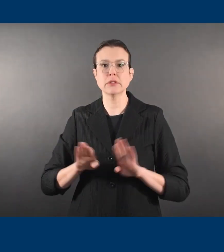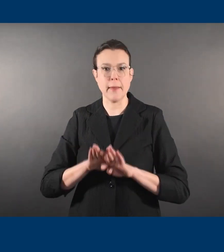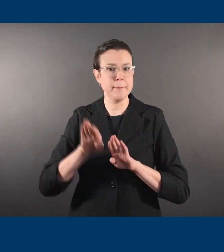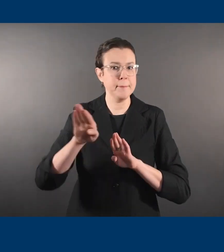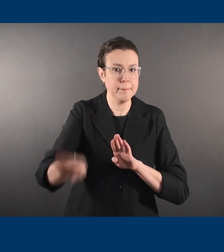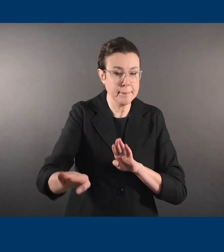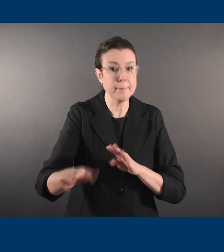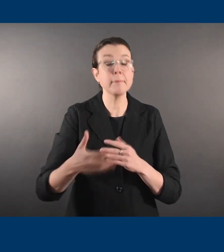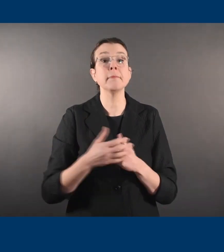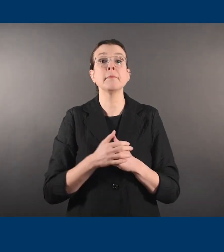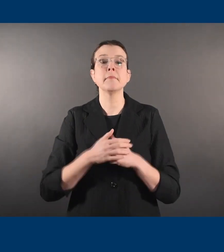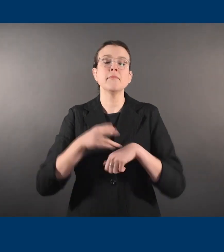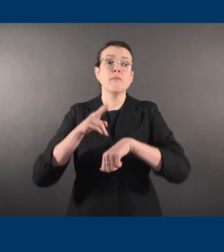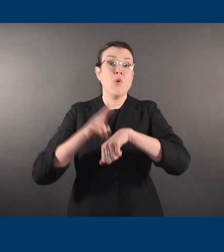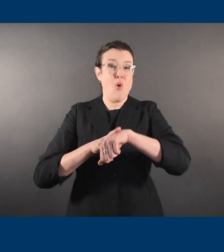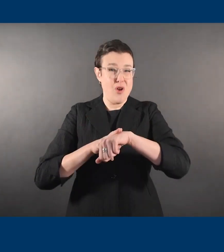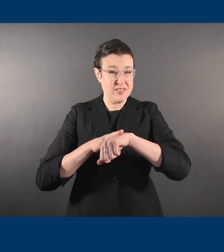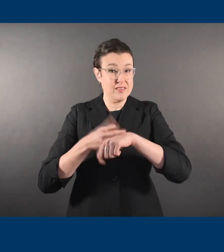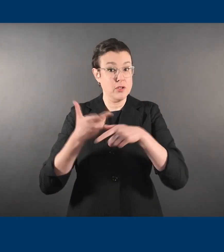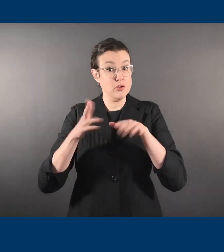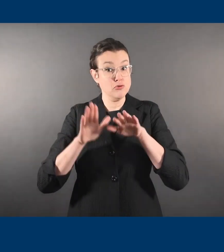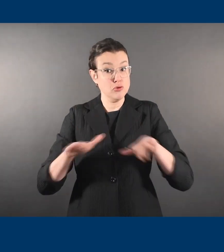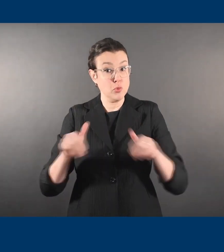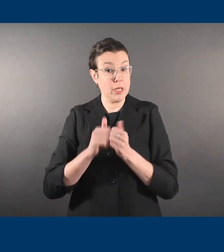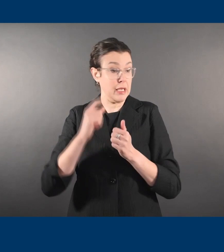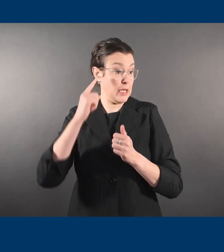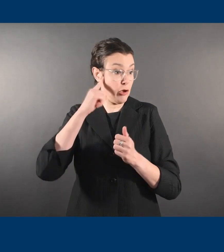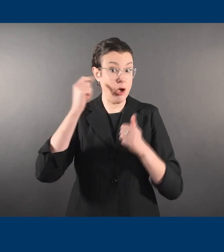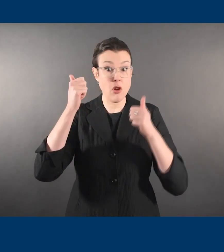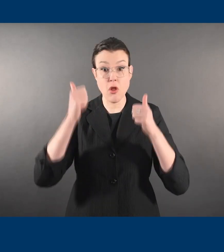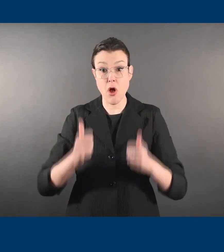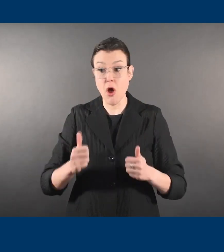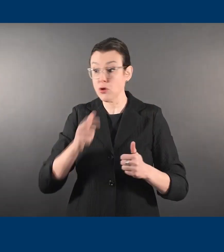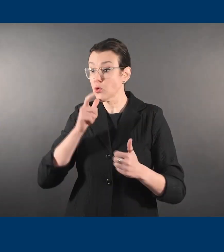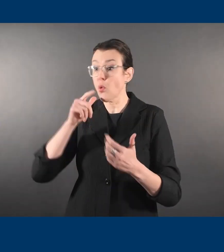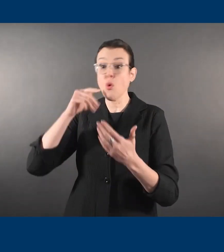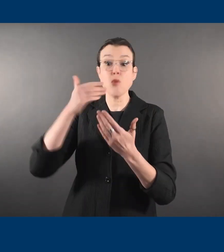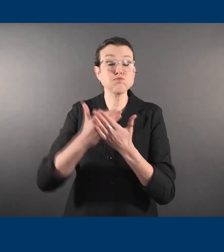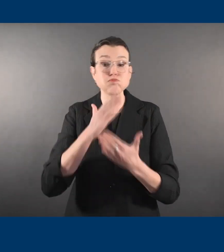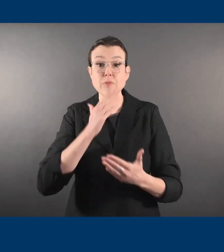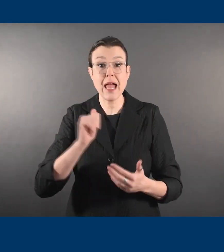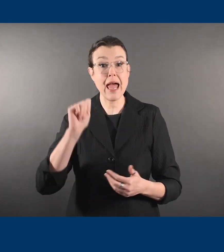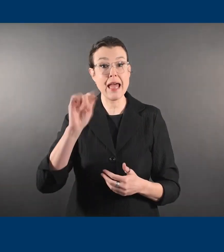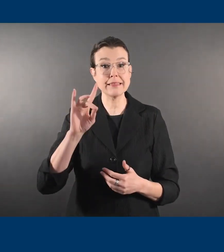was a wonderful step forward. Of course, children with hearing loss who reach age 18